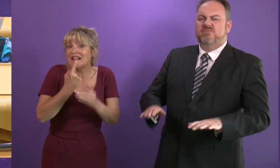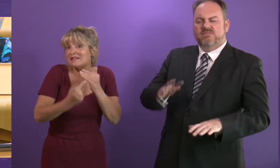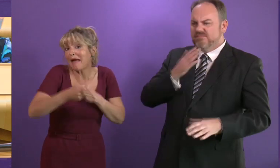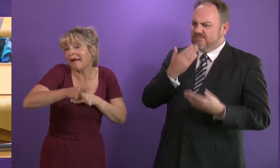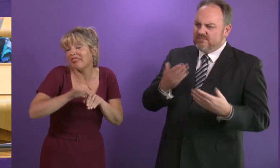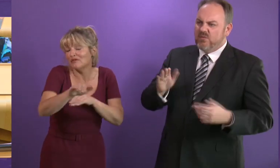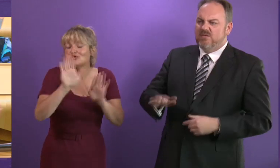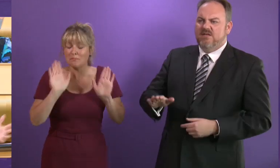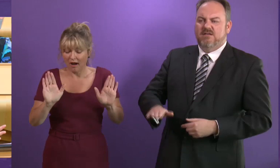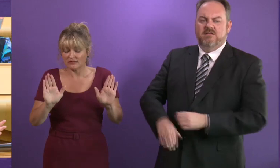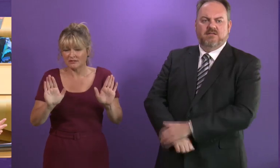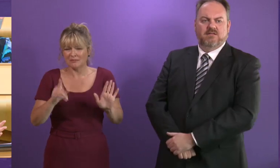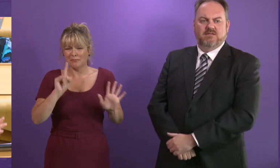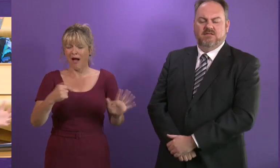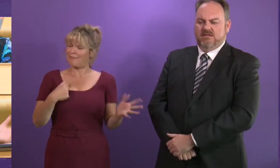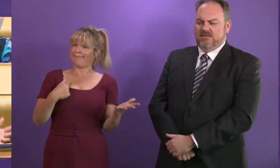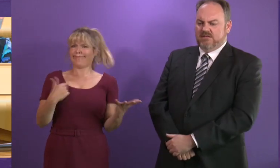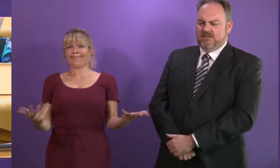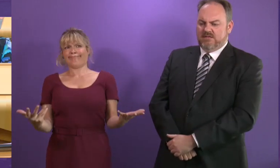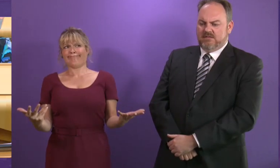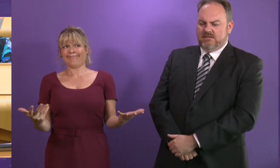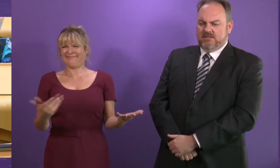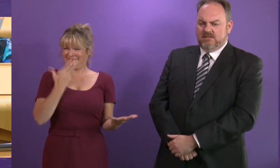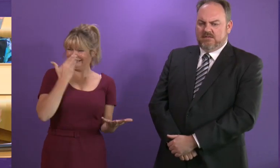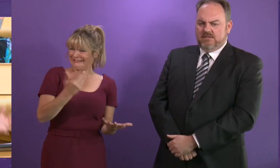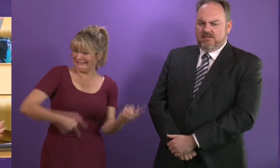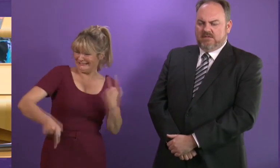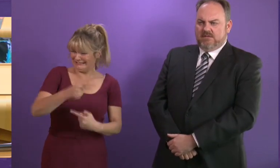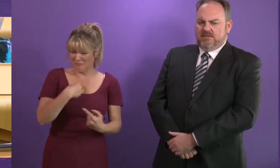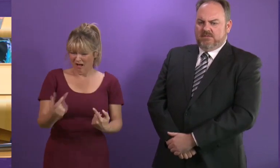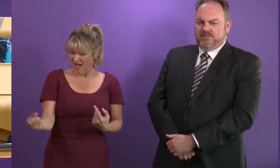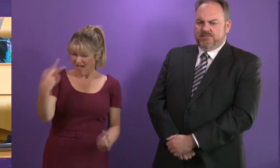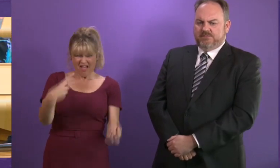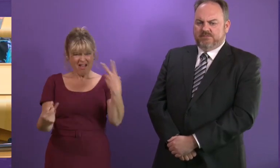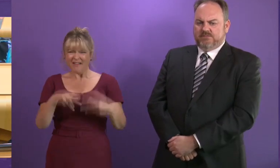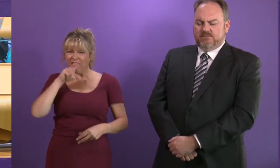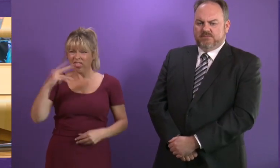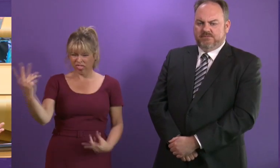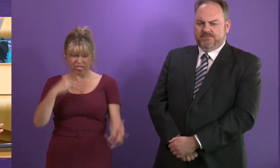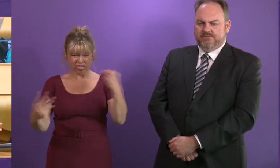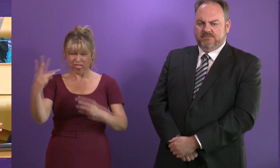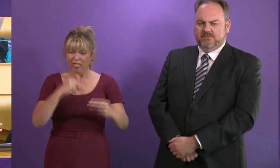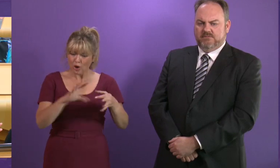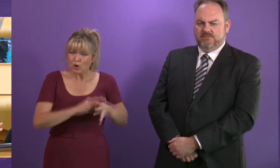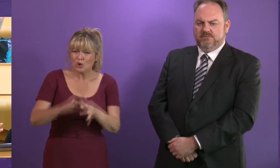struck by the barracking and heckling of the unionist parties in the chamber. I suspect